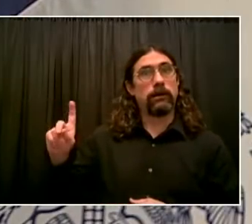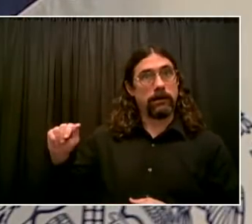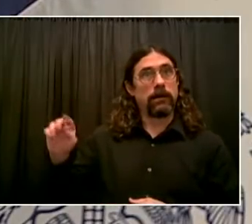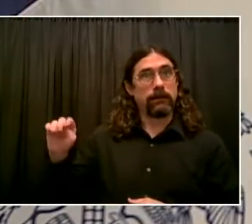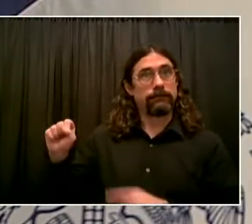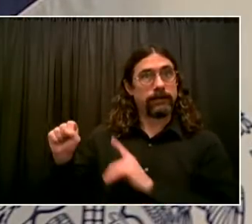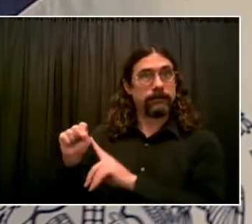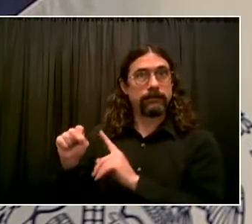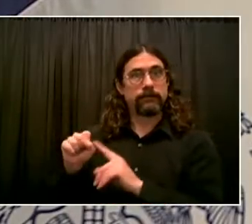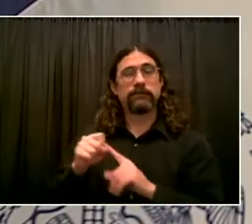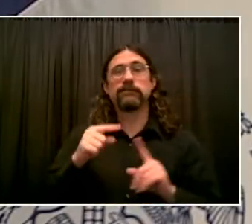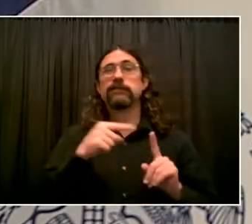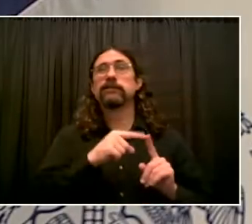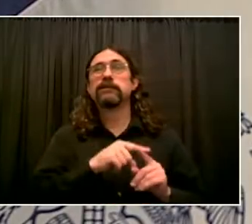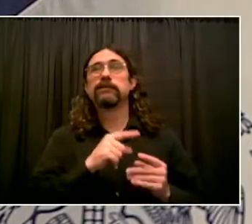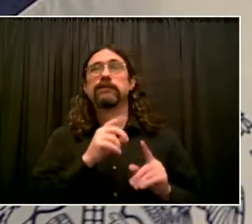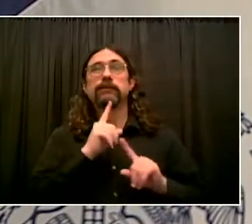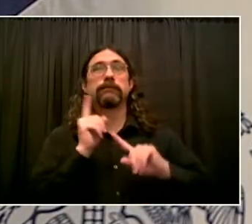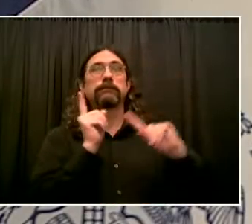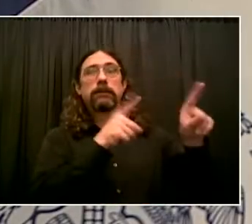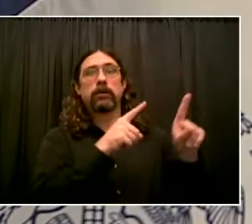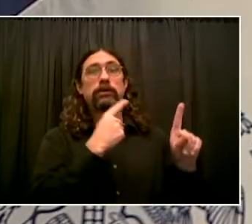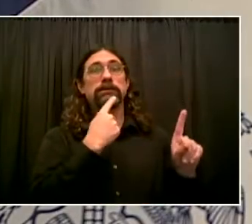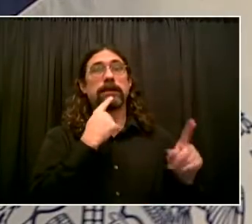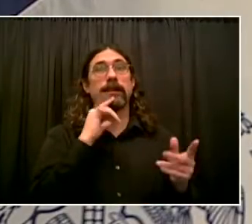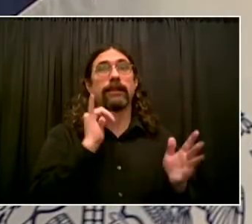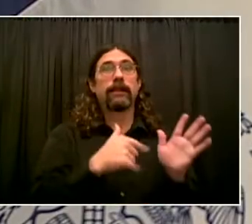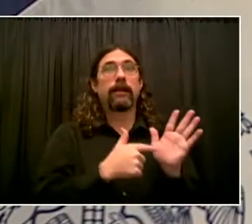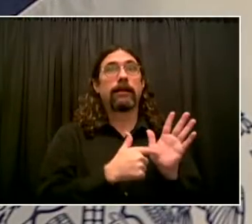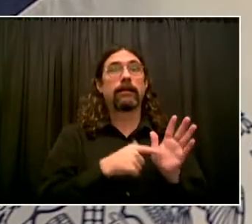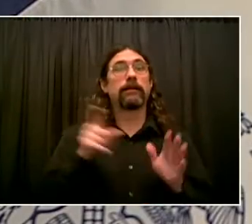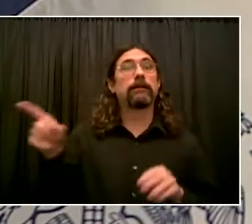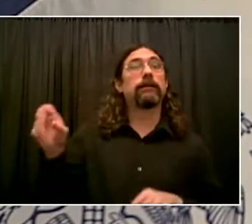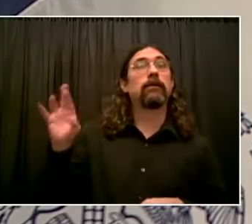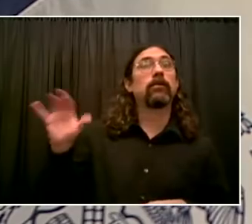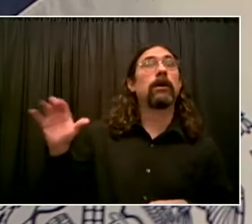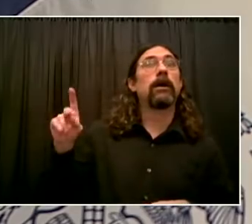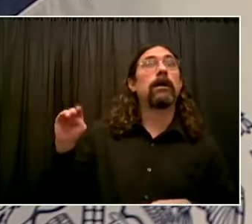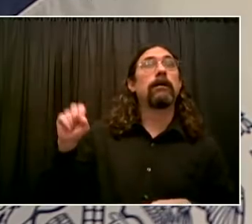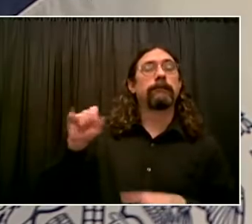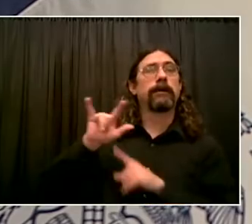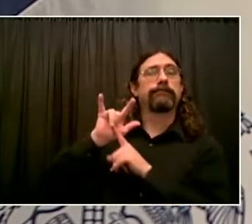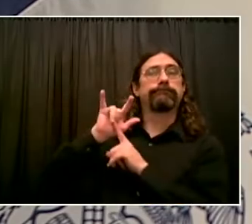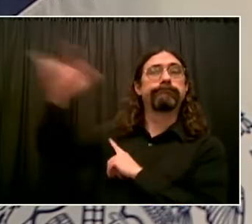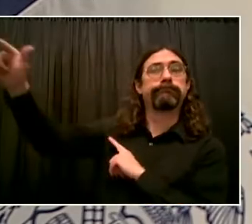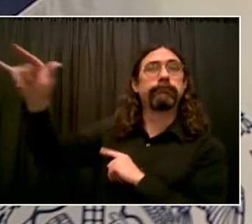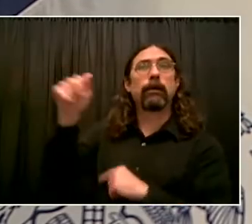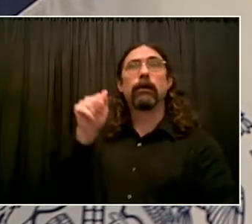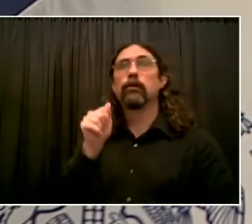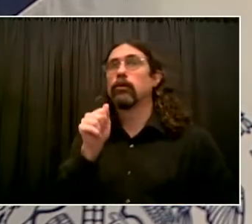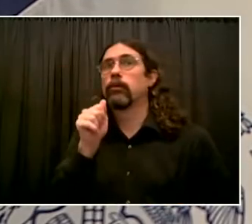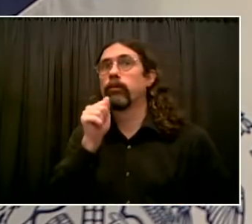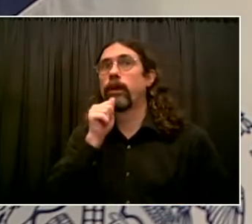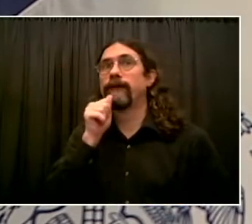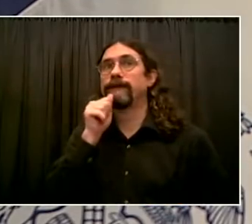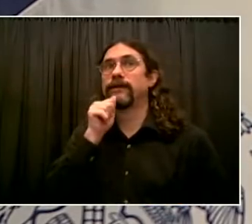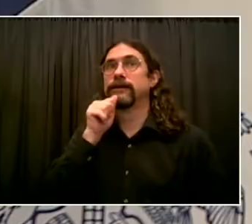GOT A RIDE ON A PRIVATE JET FROM A CRYPTO CURRENCY BILLIONAIRE ON